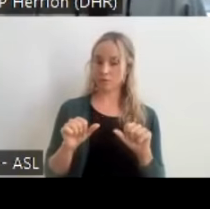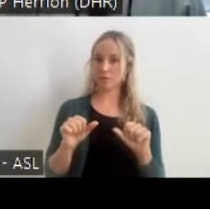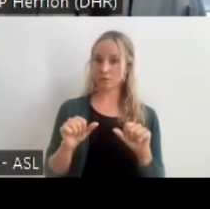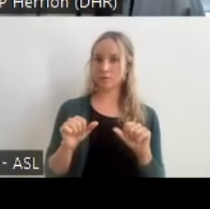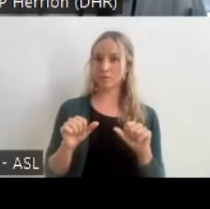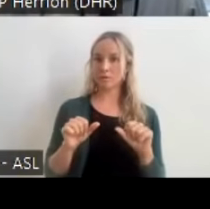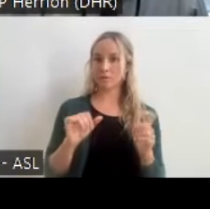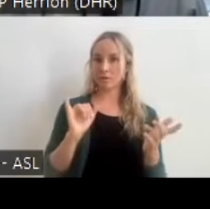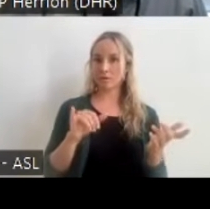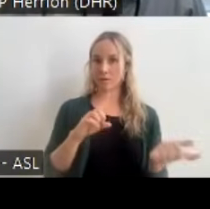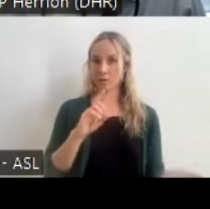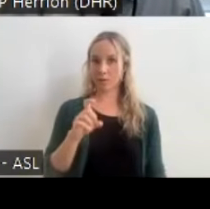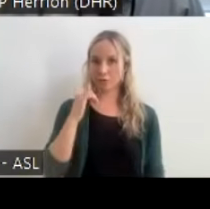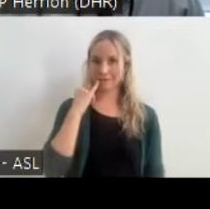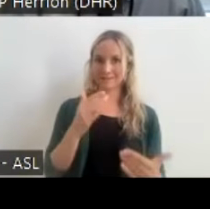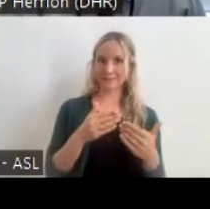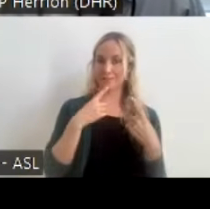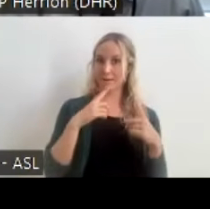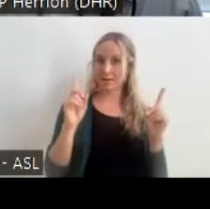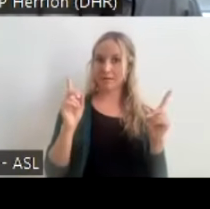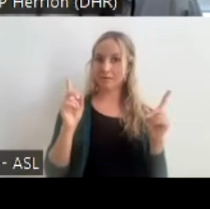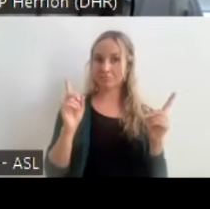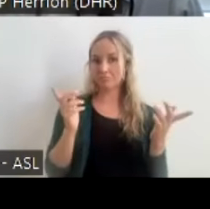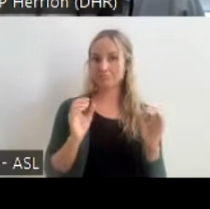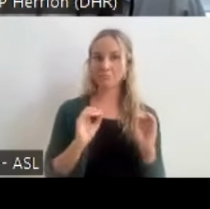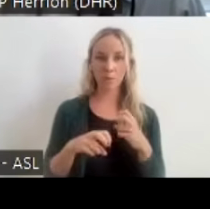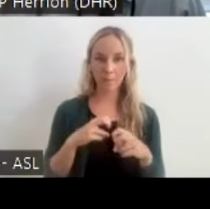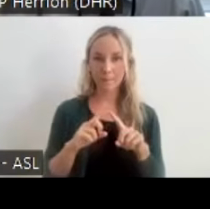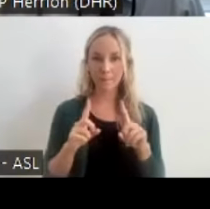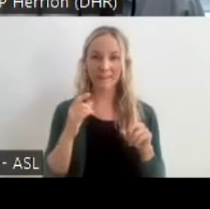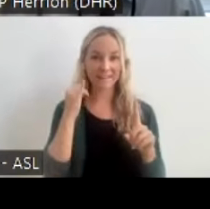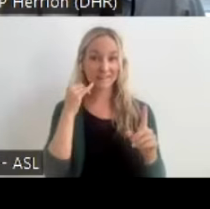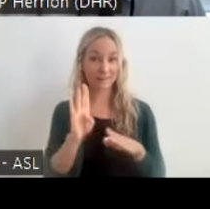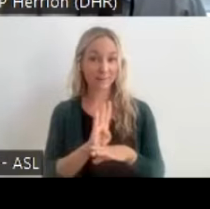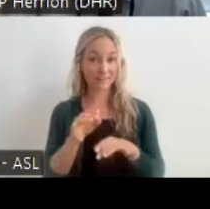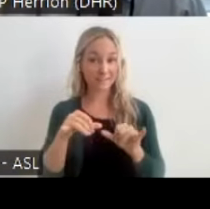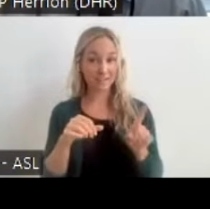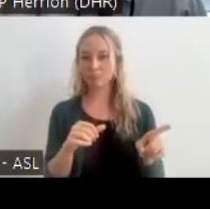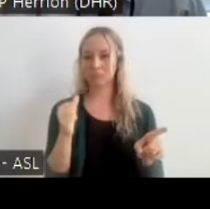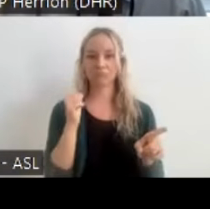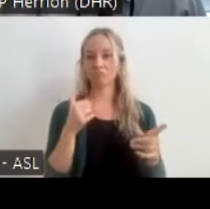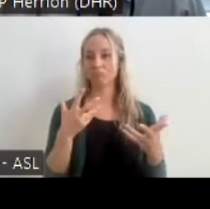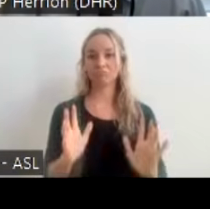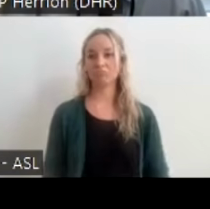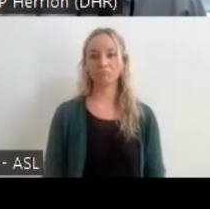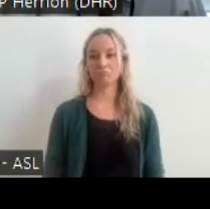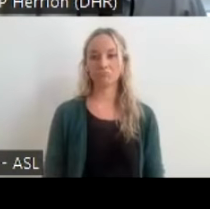What role would our agency then play by way of enforcement? And of course we talked about this too, the